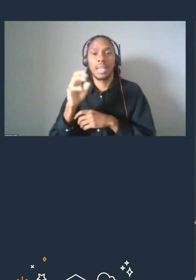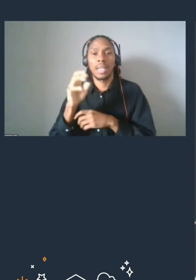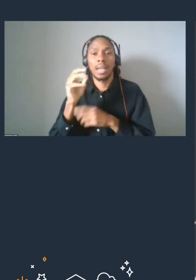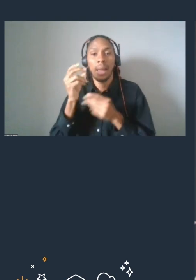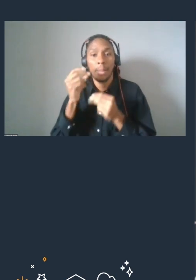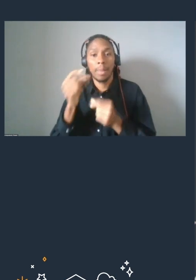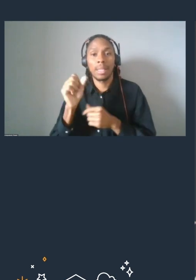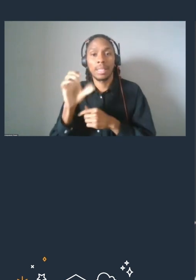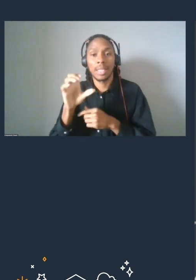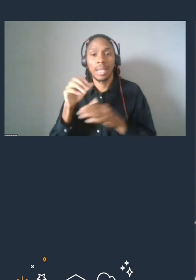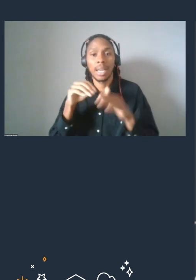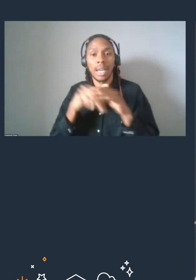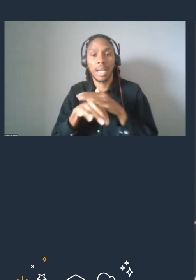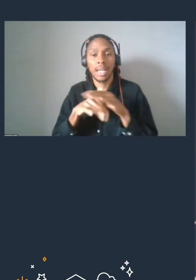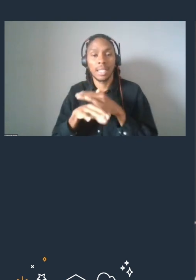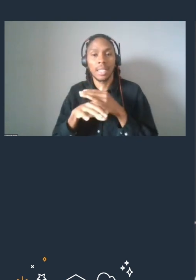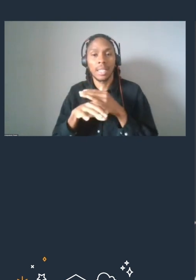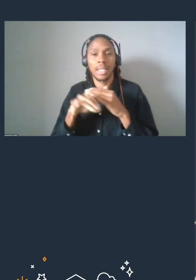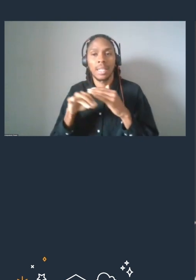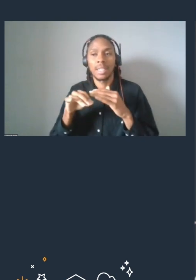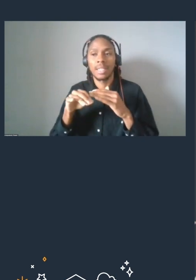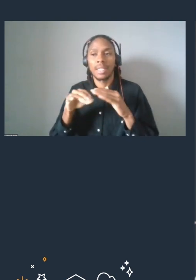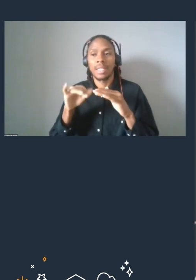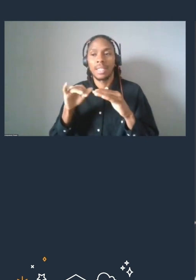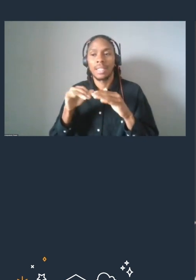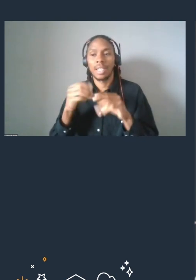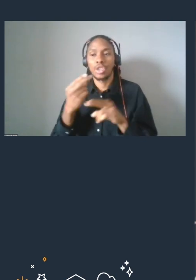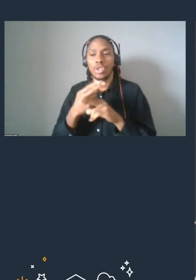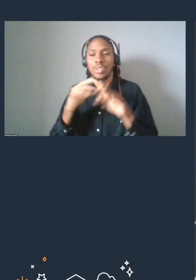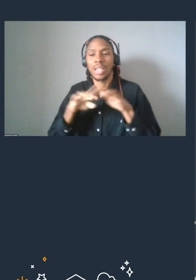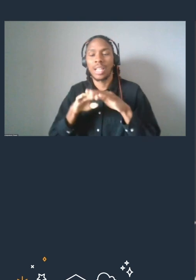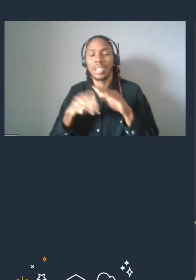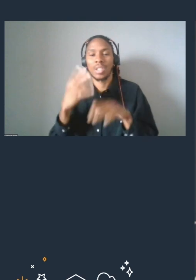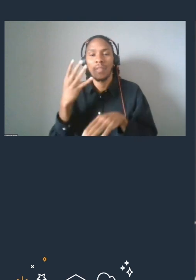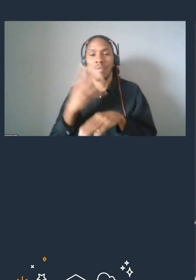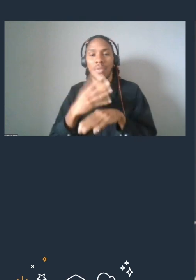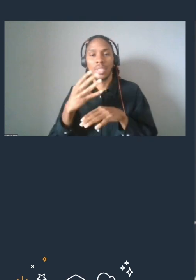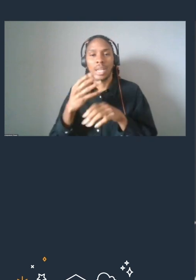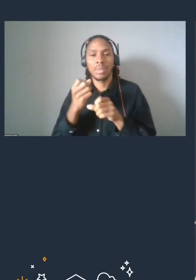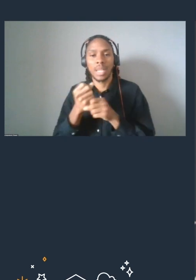that's being accessed less than four times per year. And it was very important to many